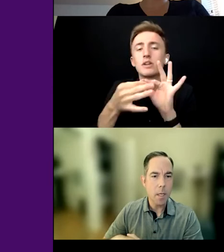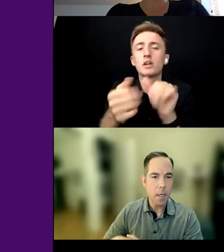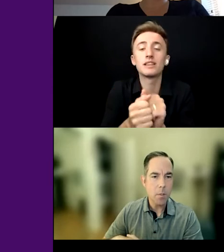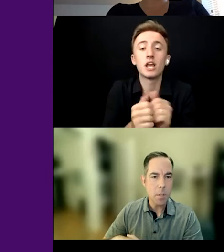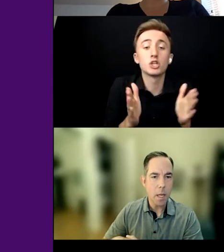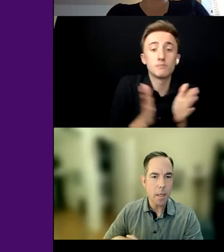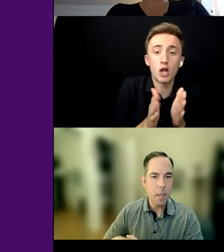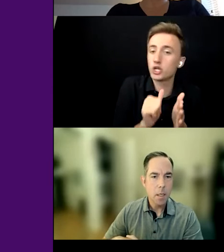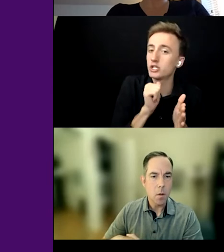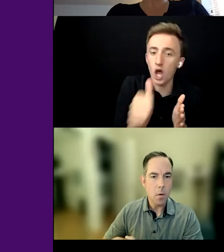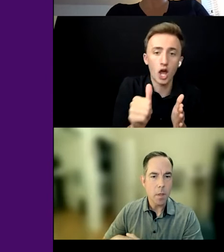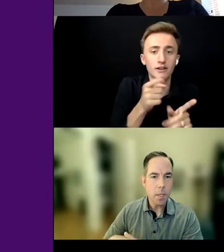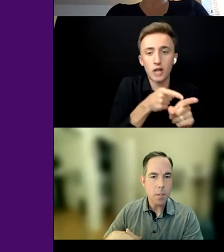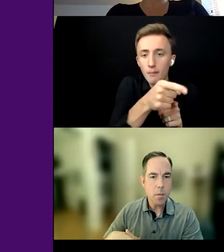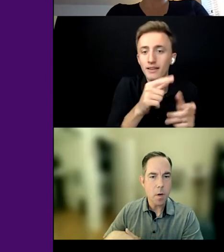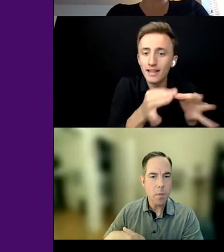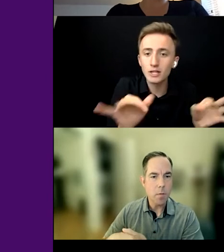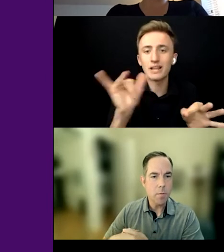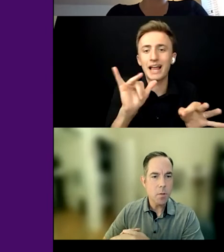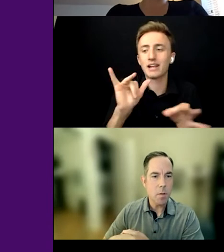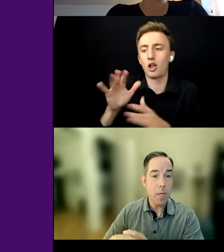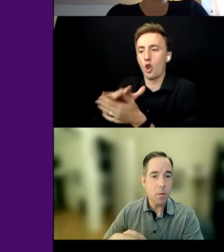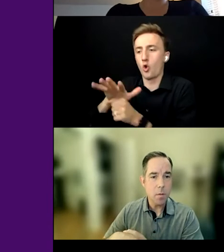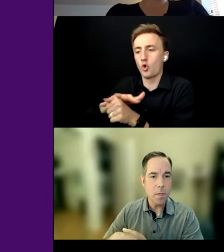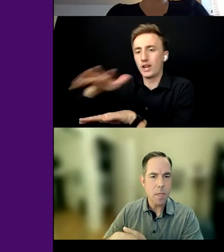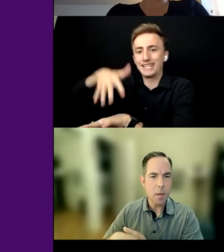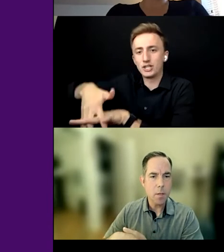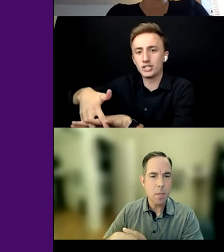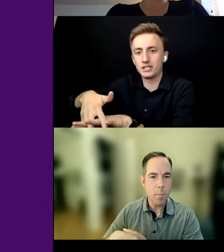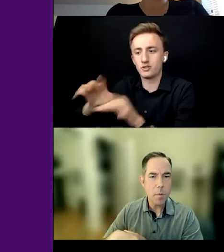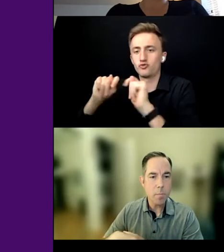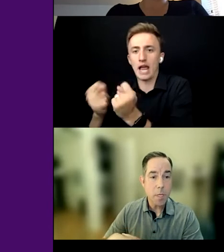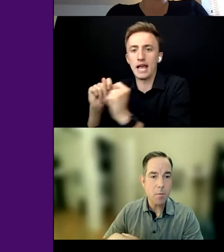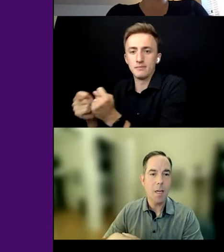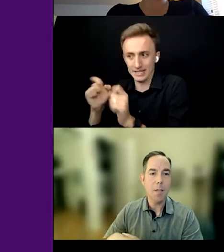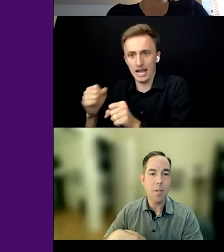languages like local indigenous tribes could make use of the technology of her speech recognition